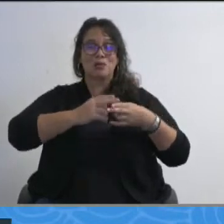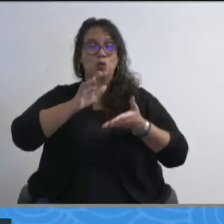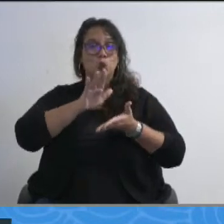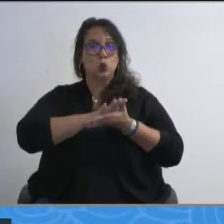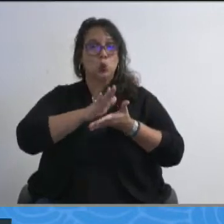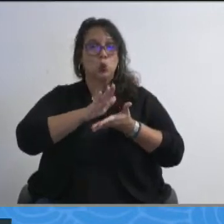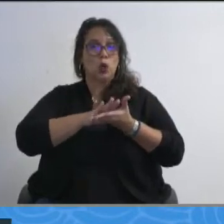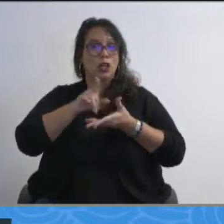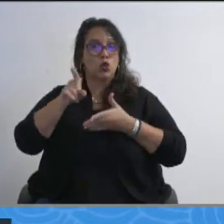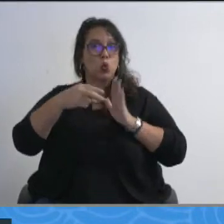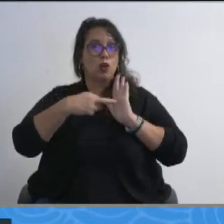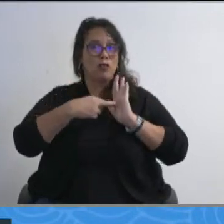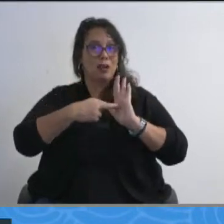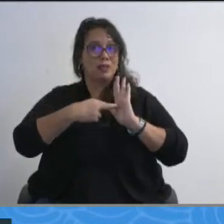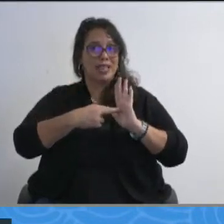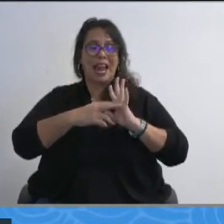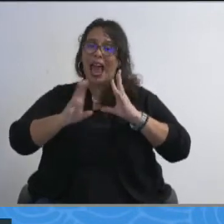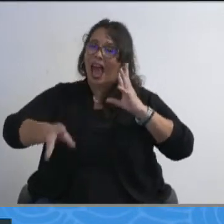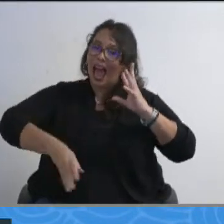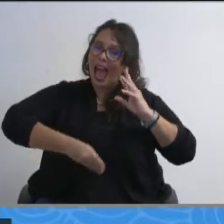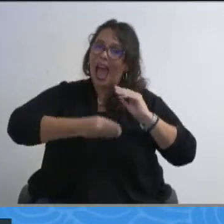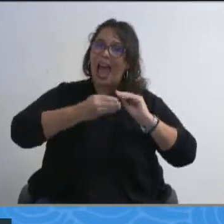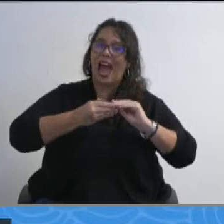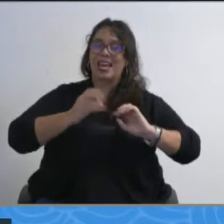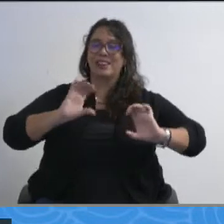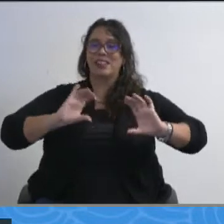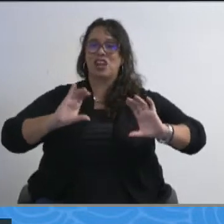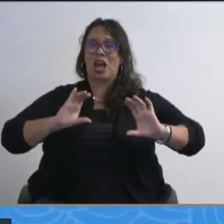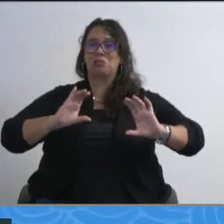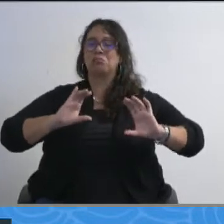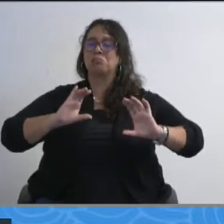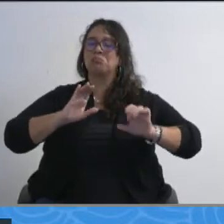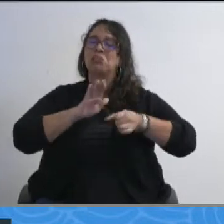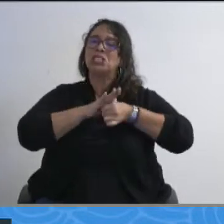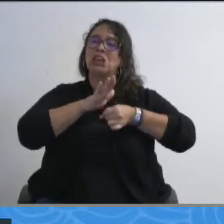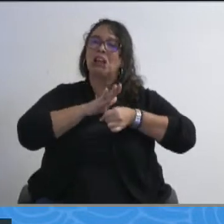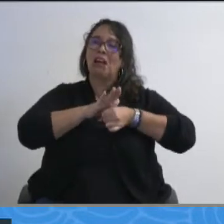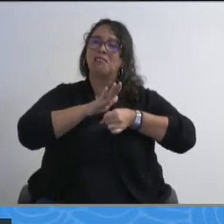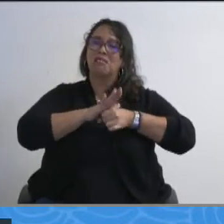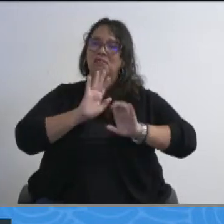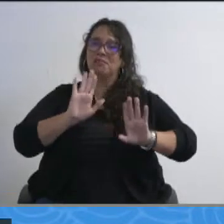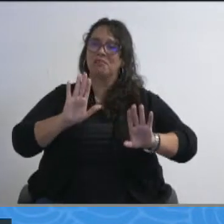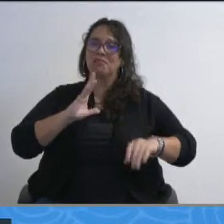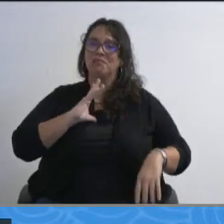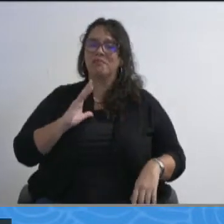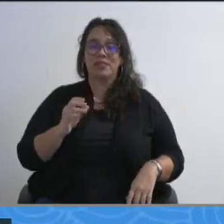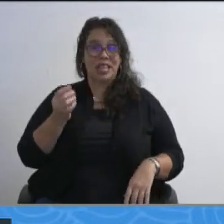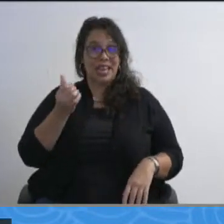added to the chat would be sufficient. So, again, any questions for Rebecca